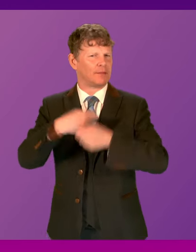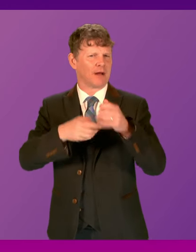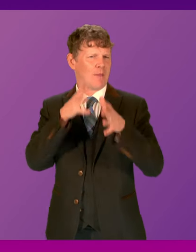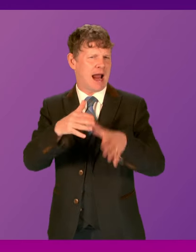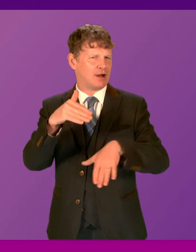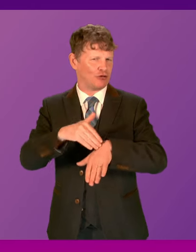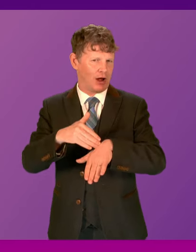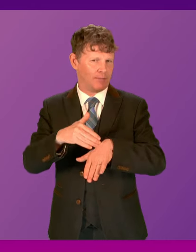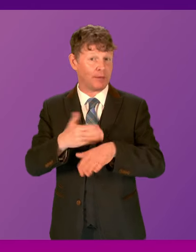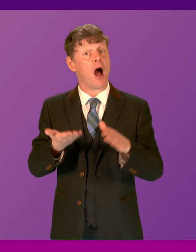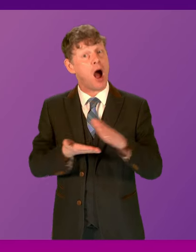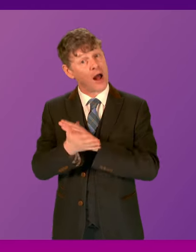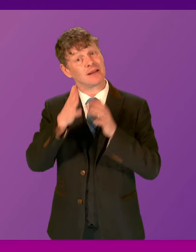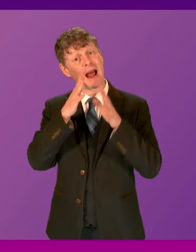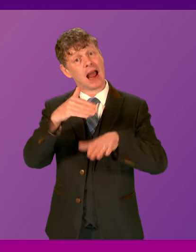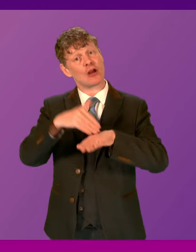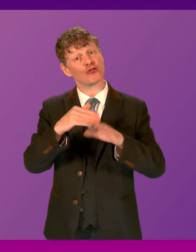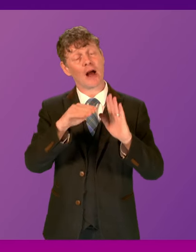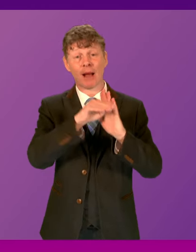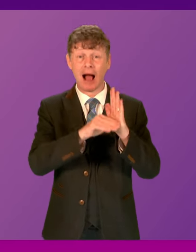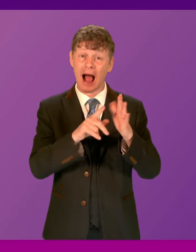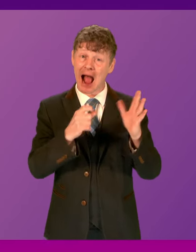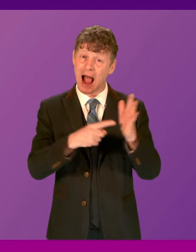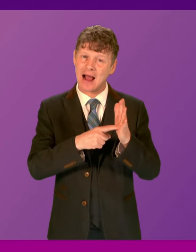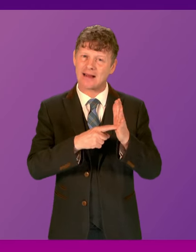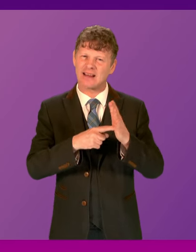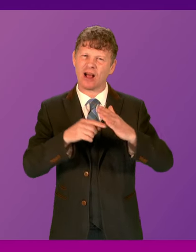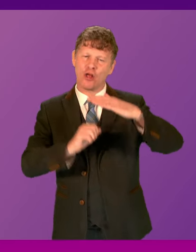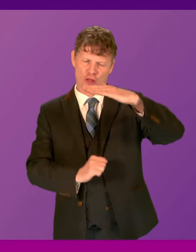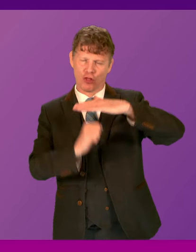“Under the Hate Crime Act the threshold of criminal liability